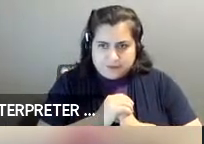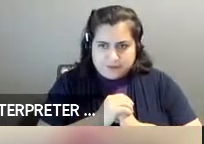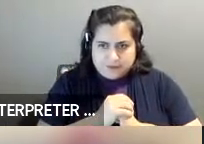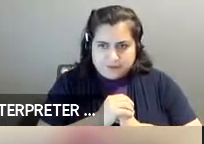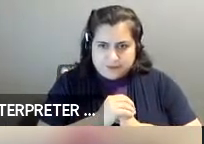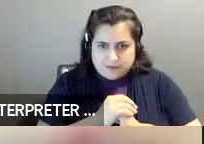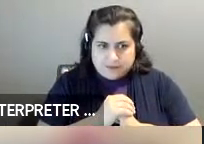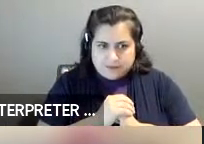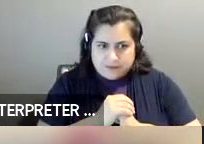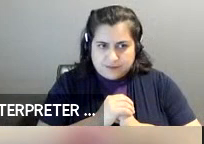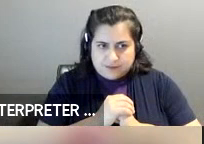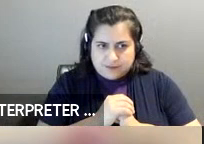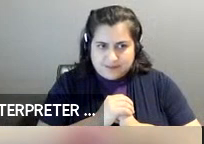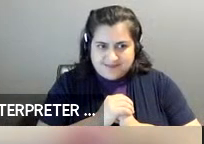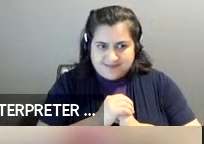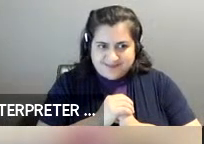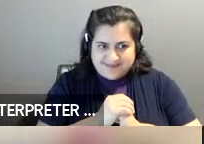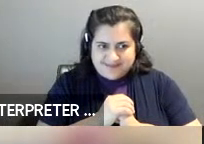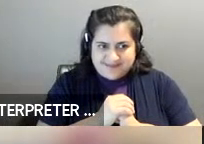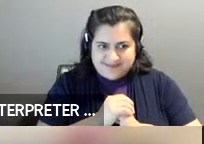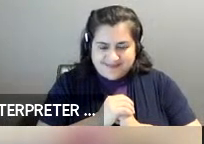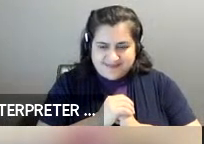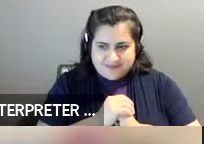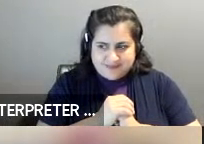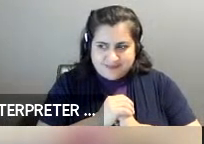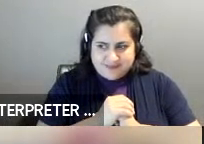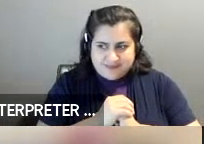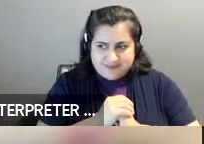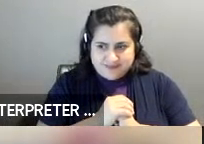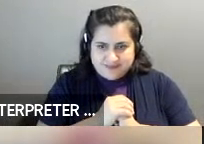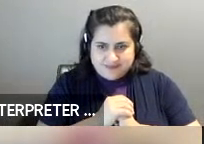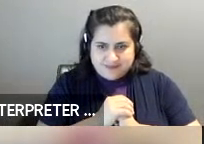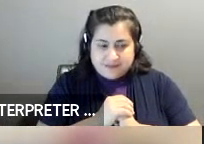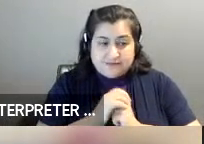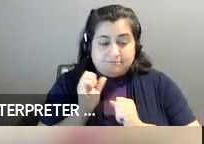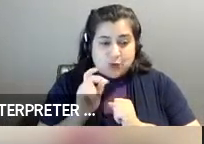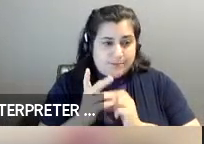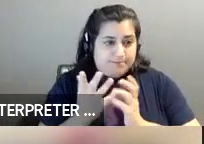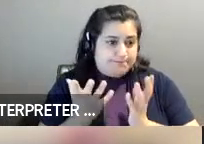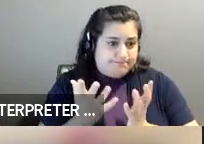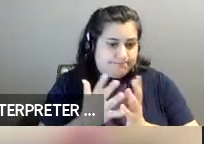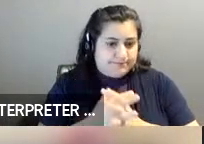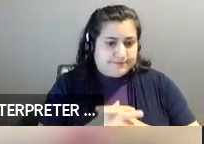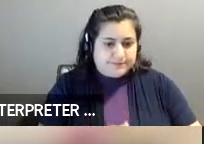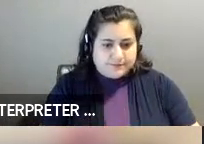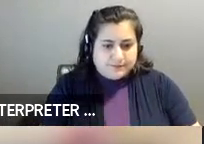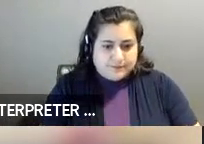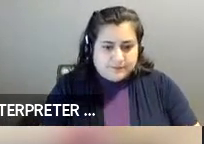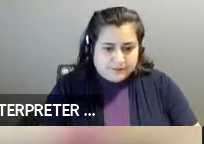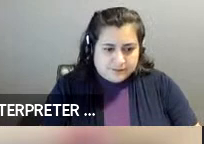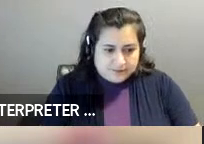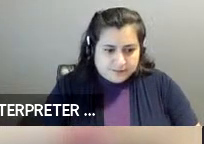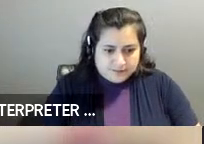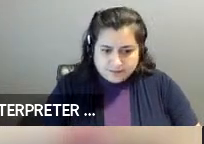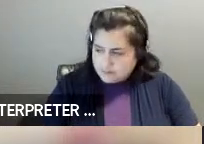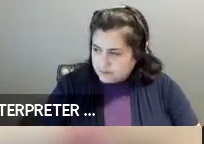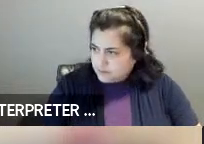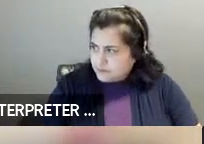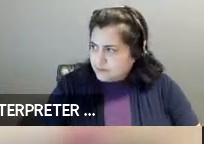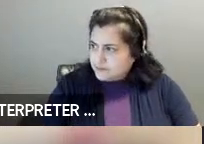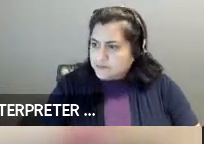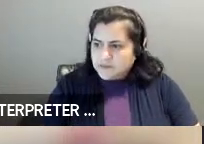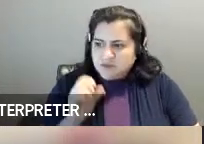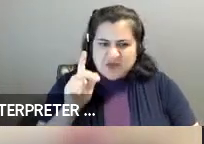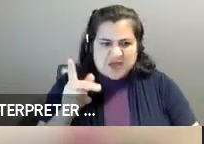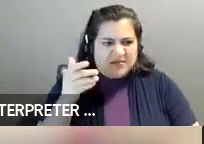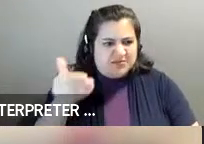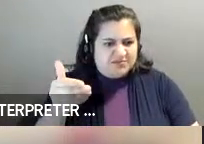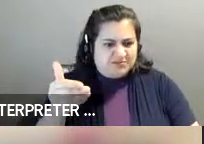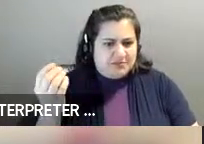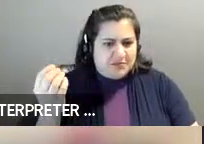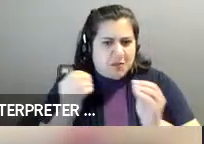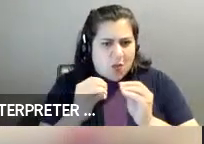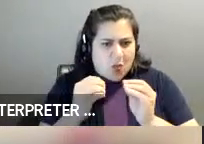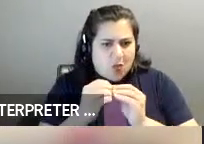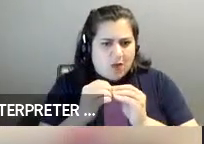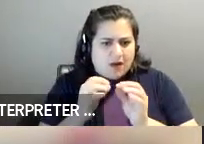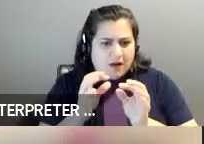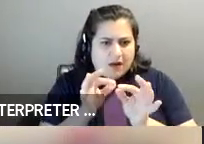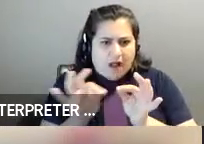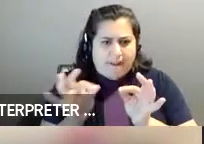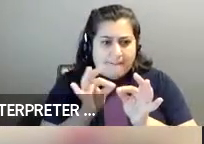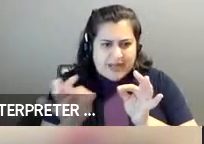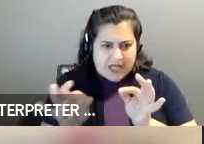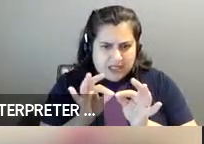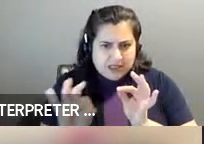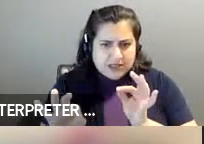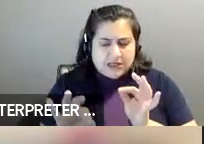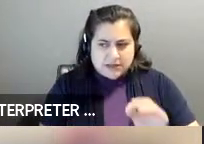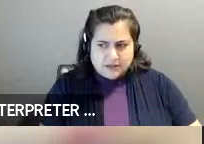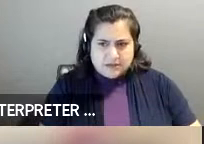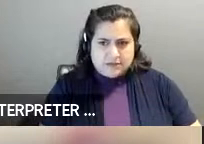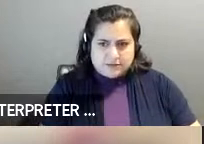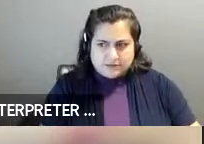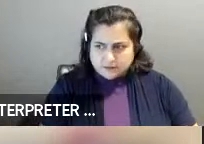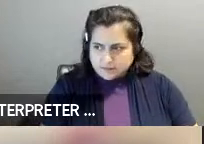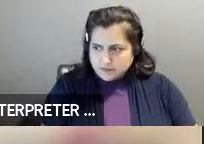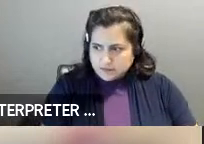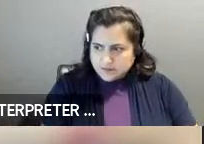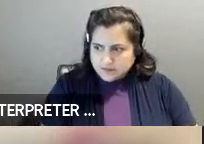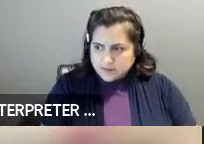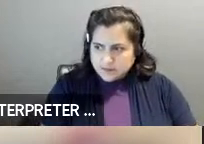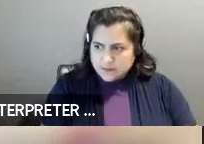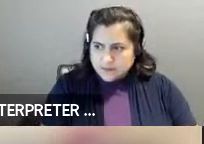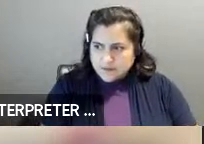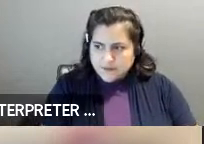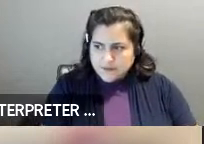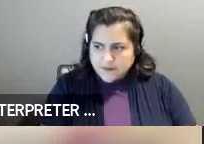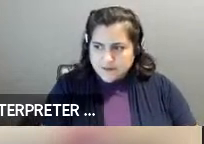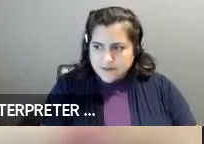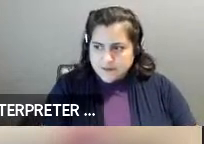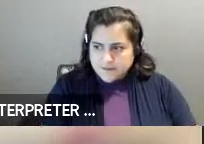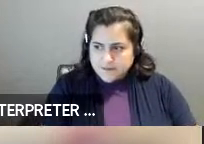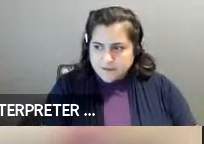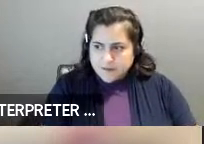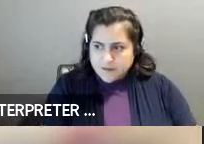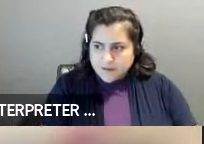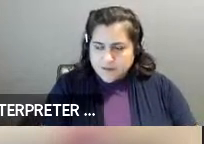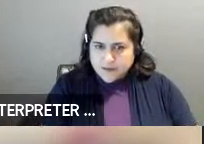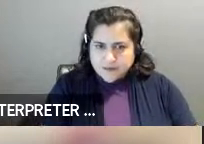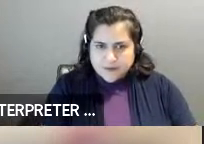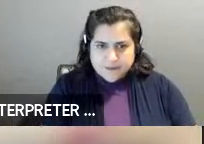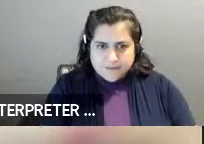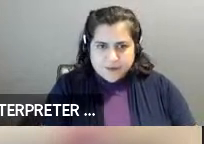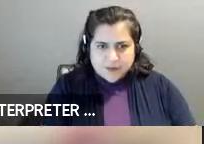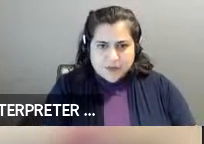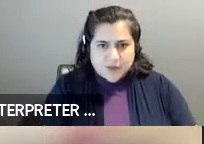All right, so we're going to move forward with some other comments.